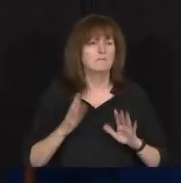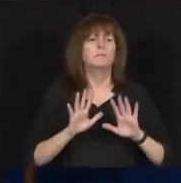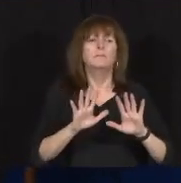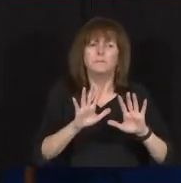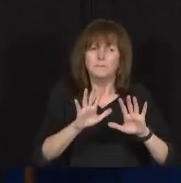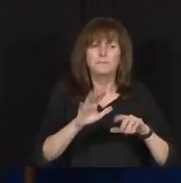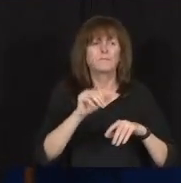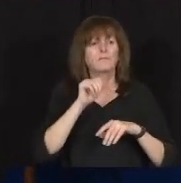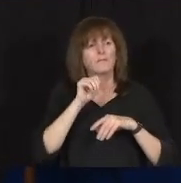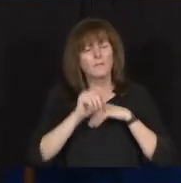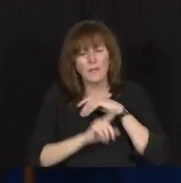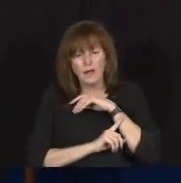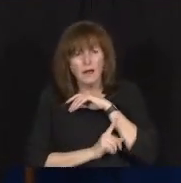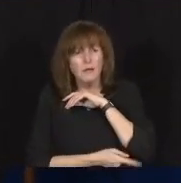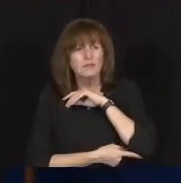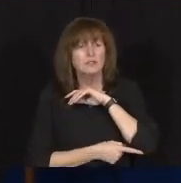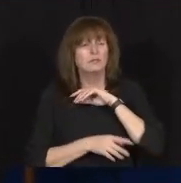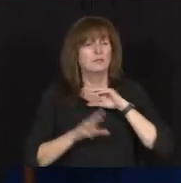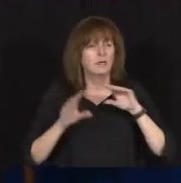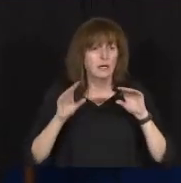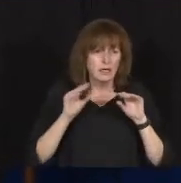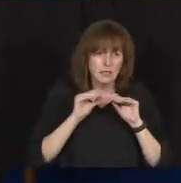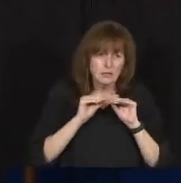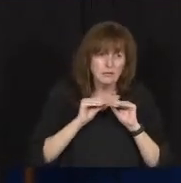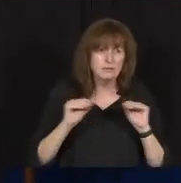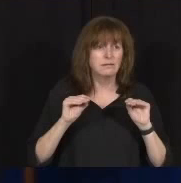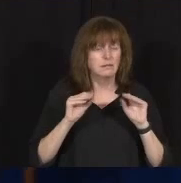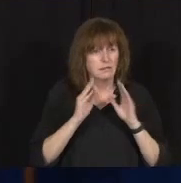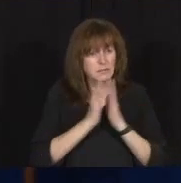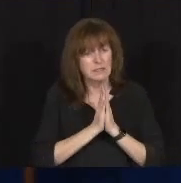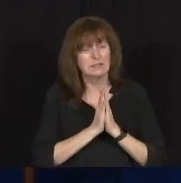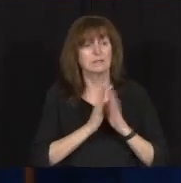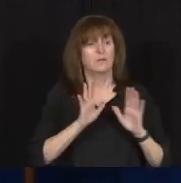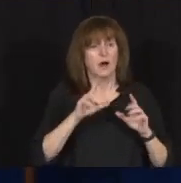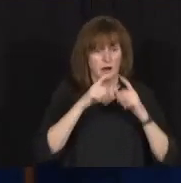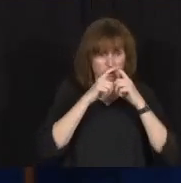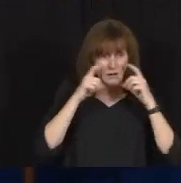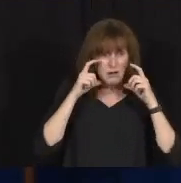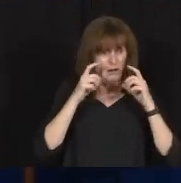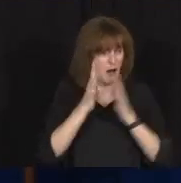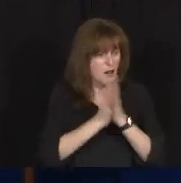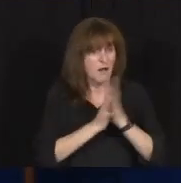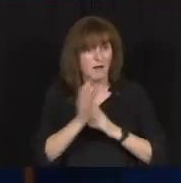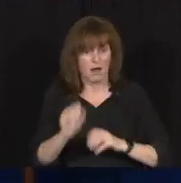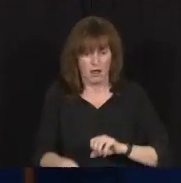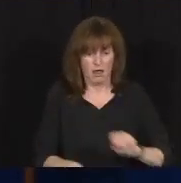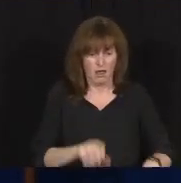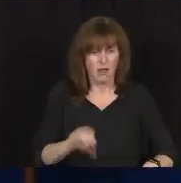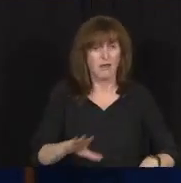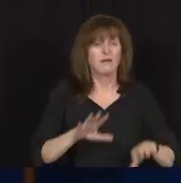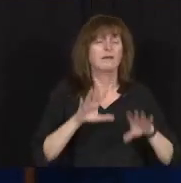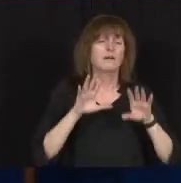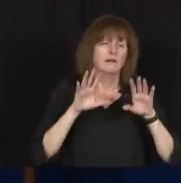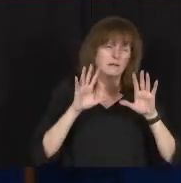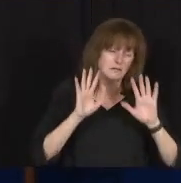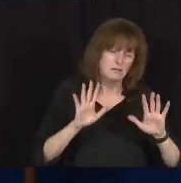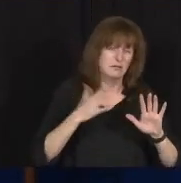T hat is contagious. J ust hold onto them, throw them in the garbage.